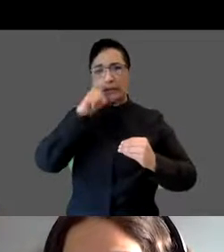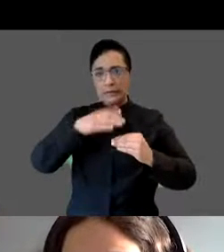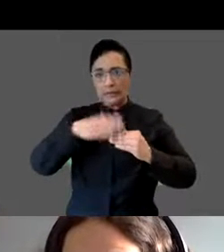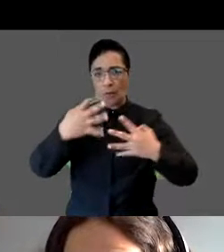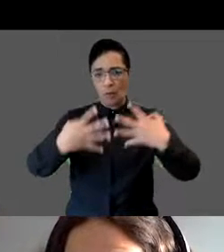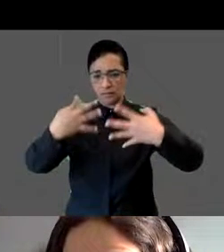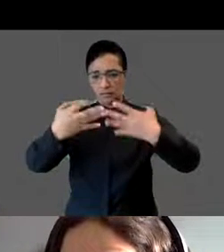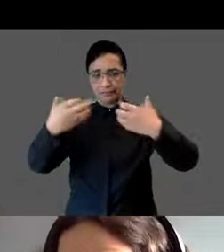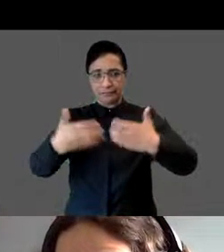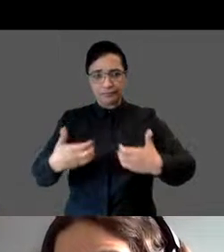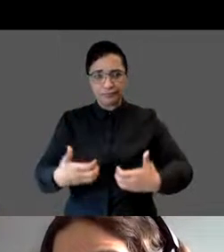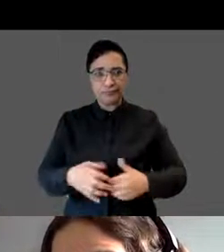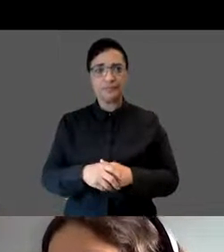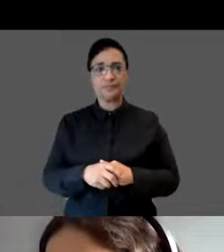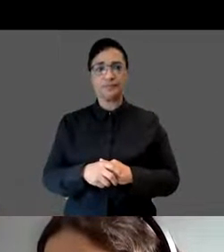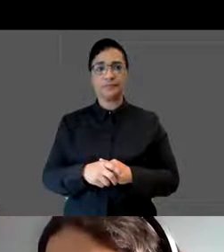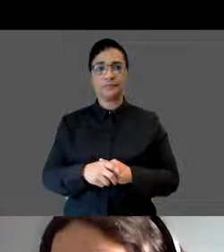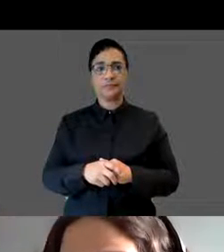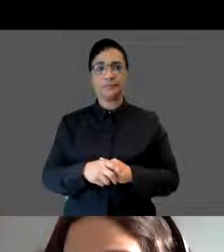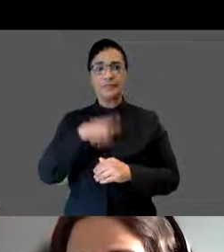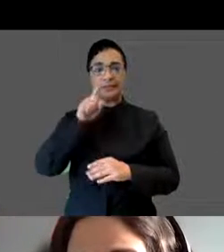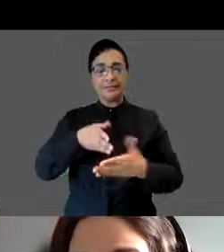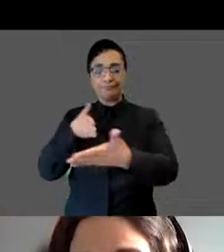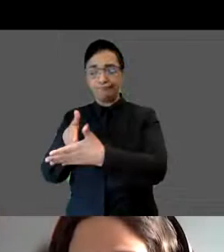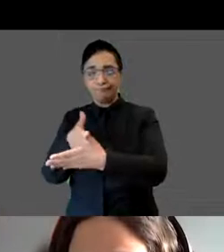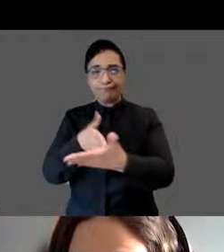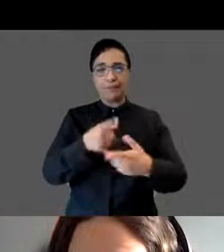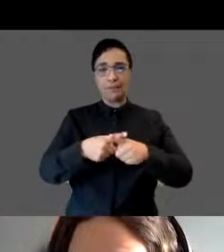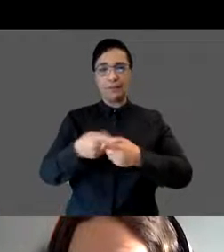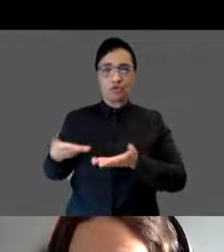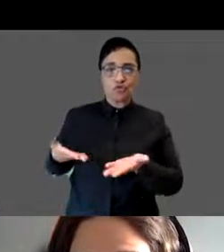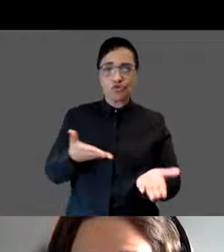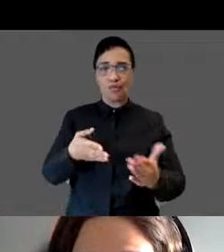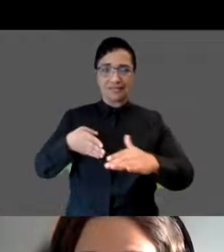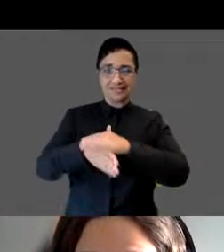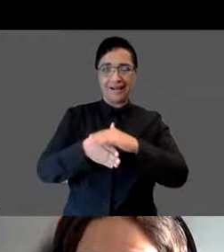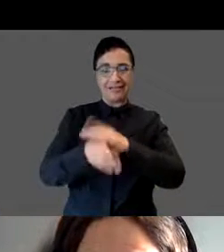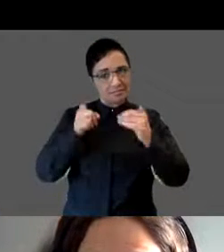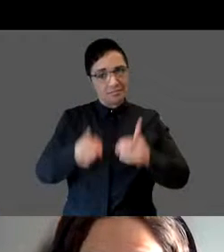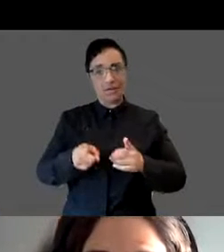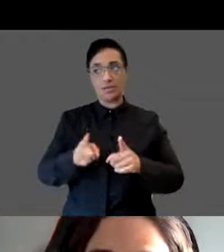Barriers and facilitators to access services which are not normally not explored enough.